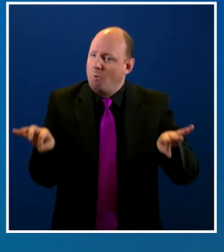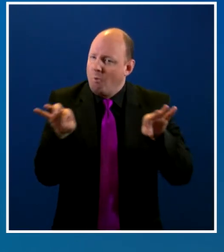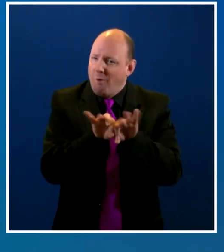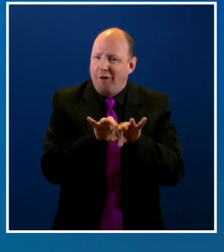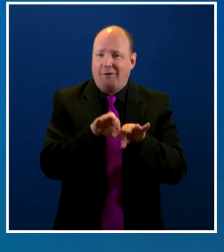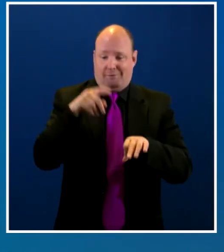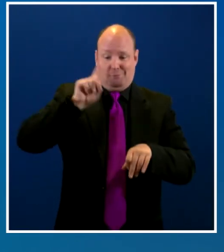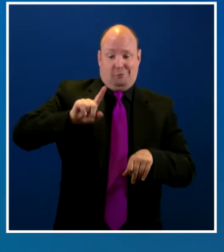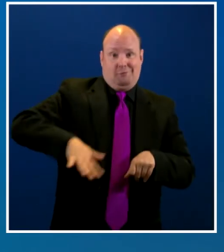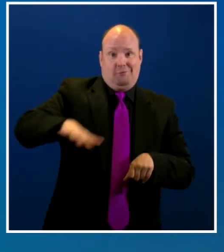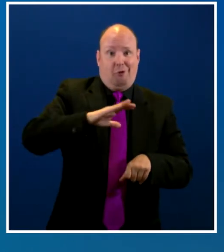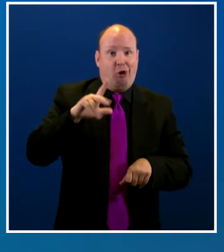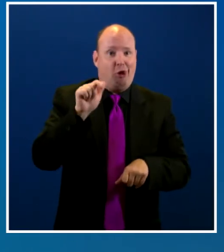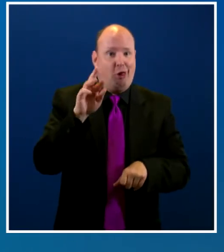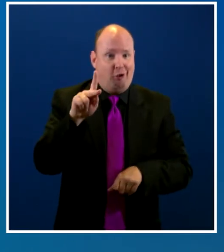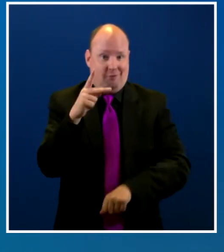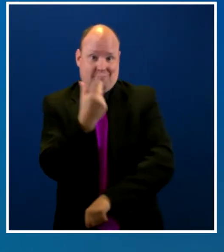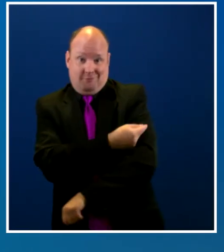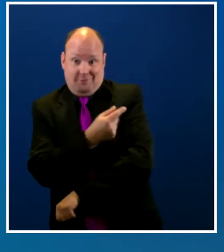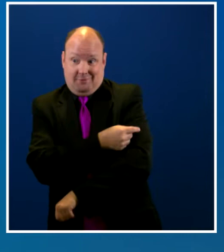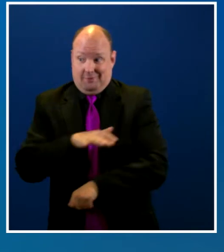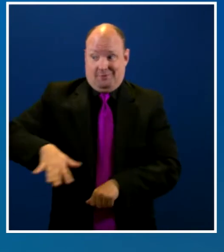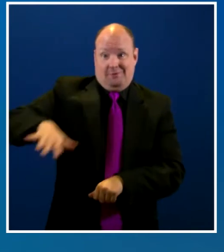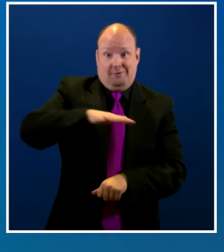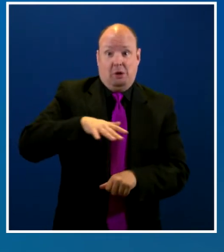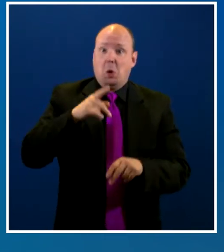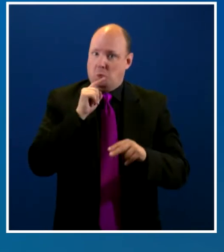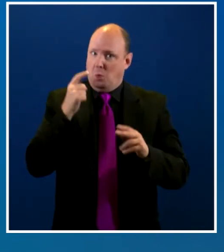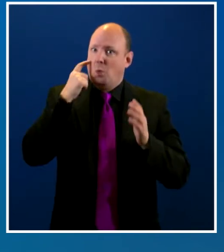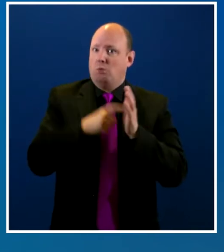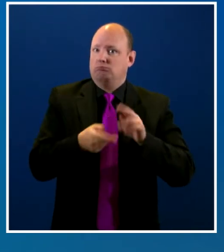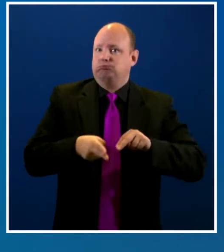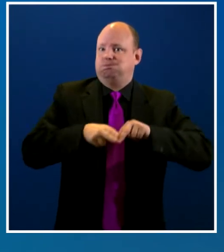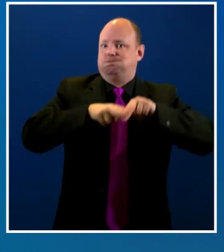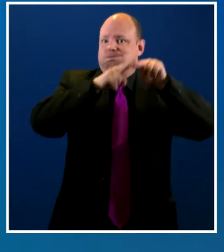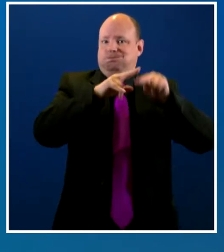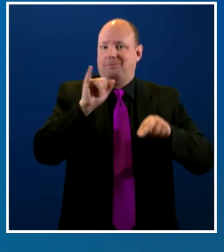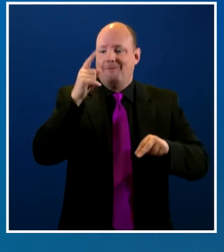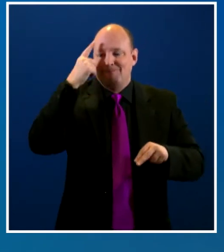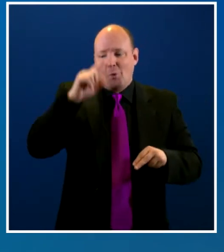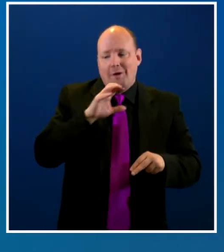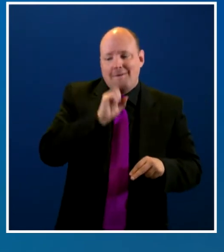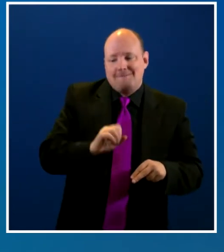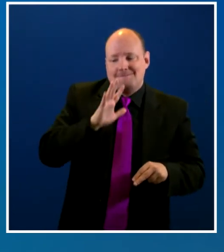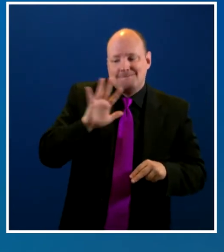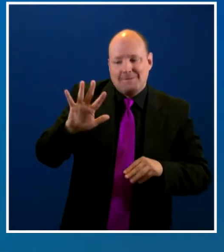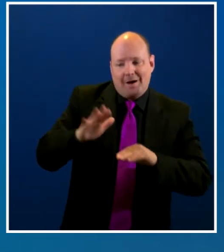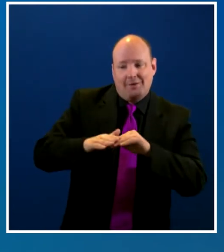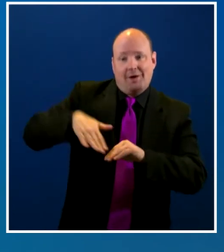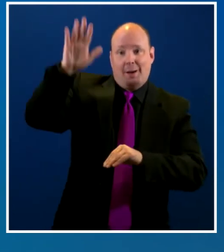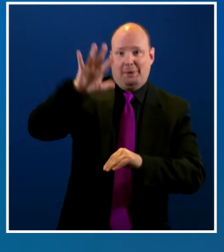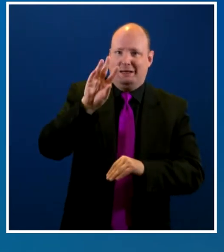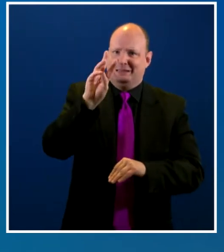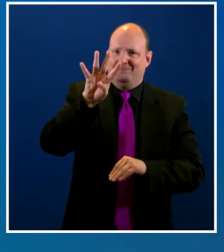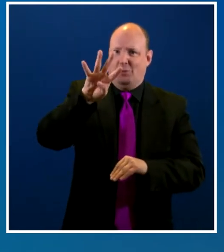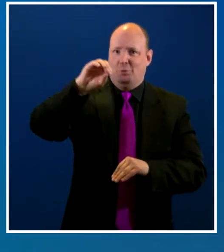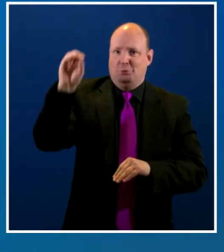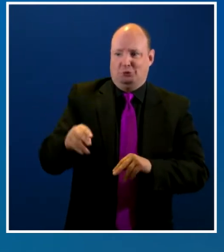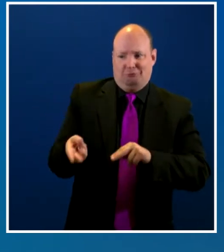trickle upward, with nearly 64% of residents aged five and up now fully vaccinated.